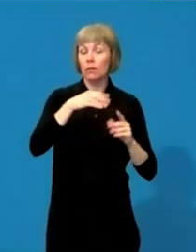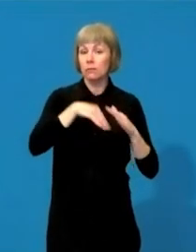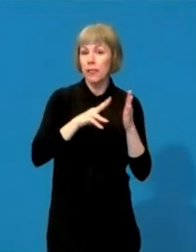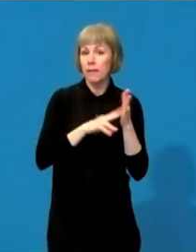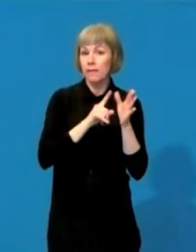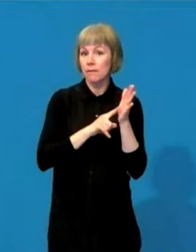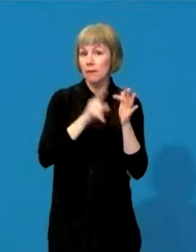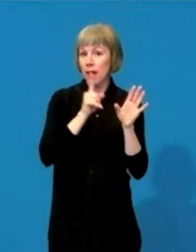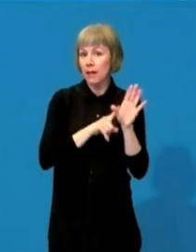Yeah, yeah.